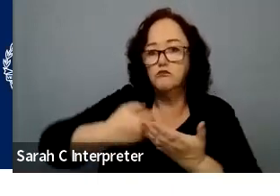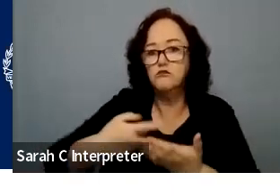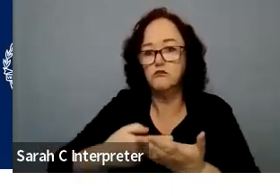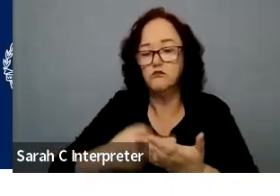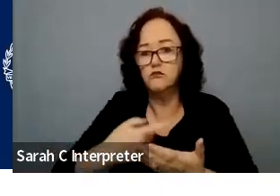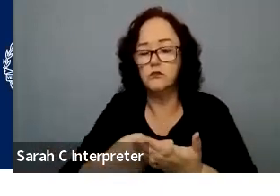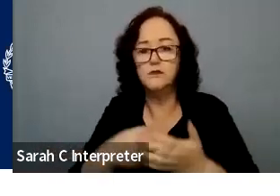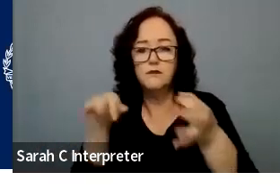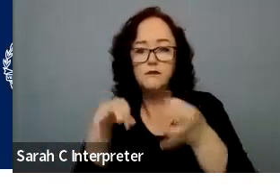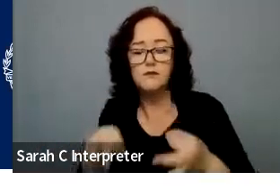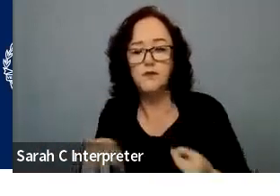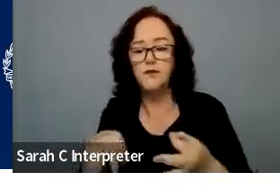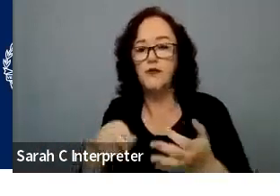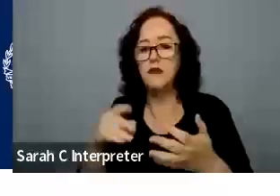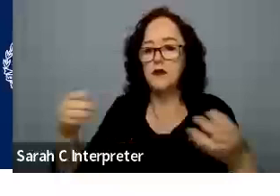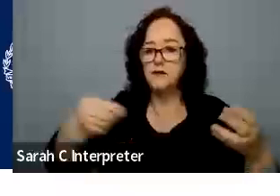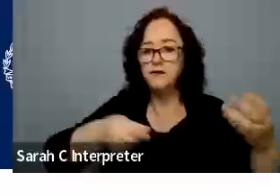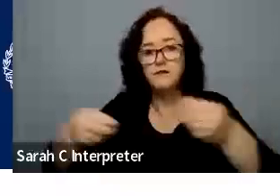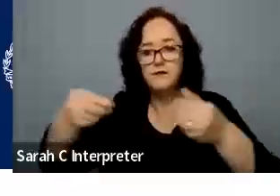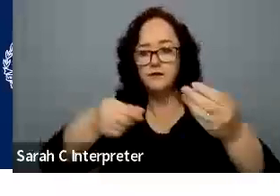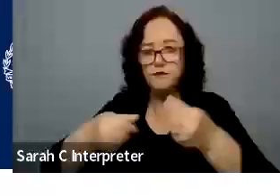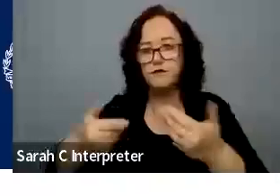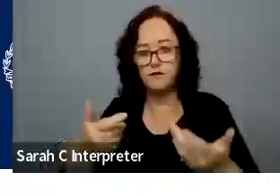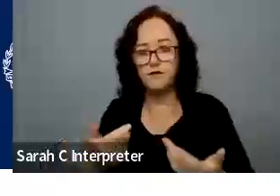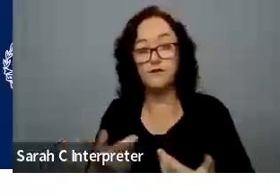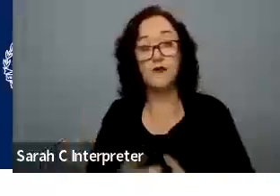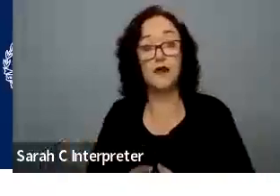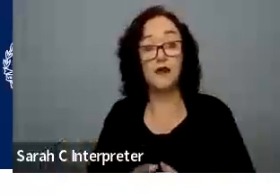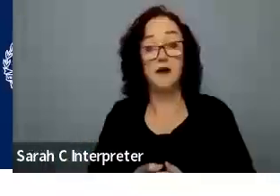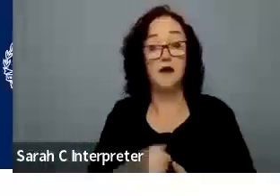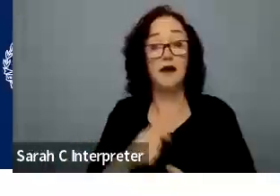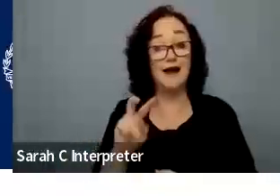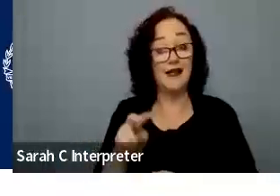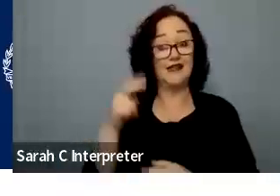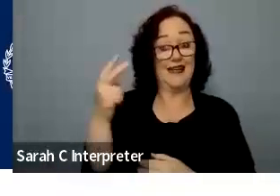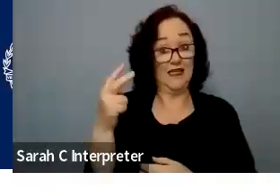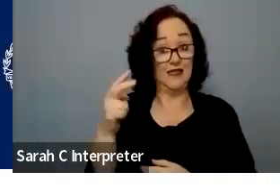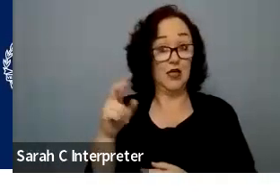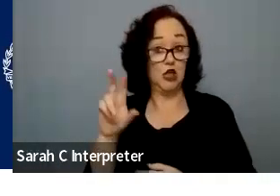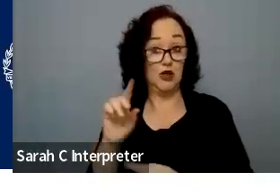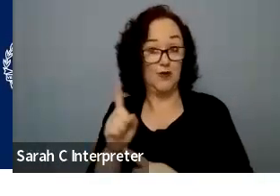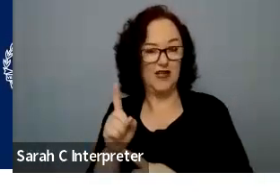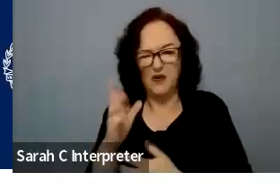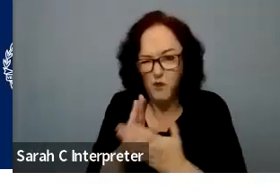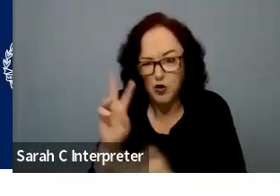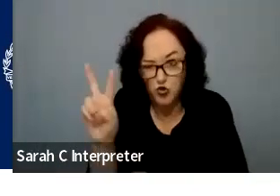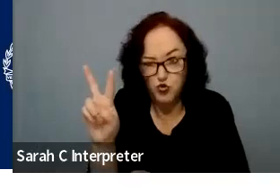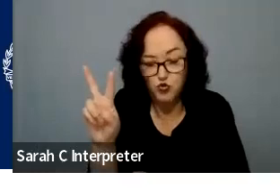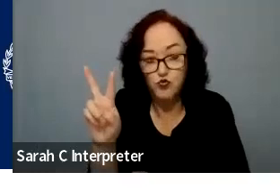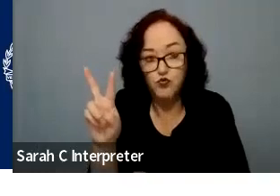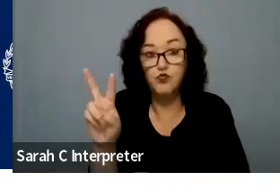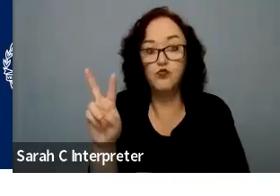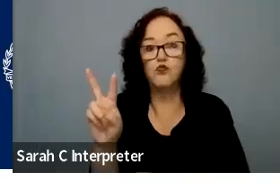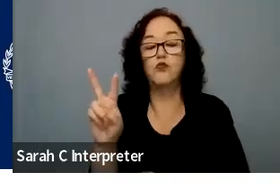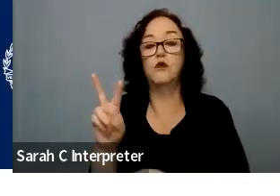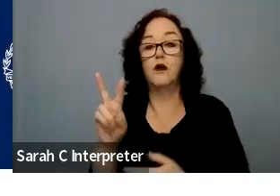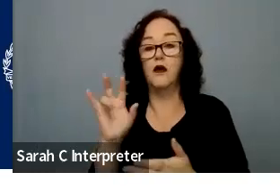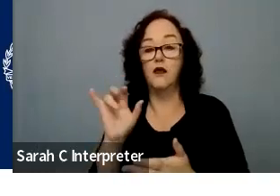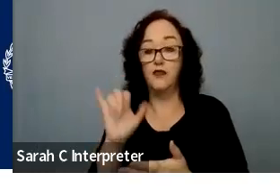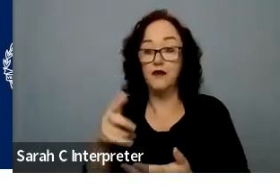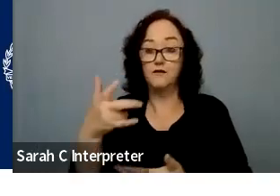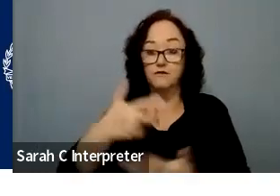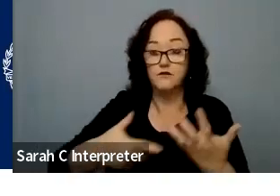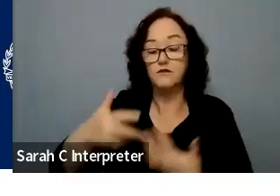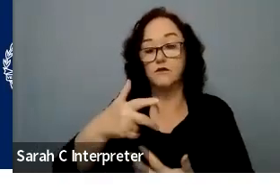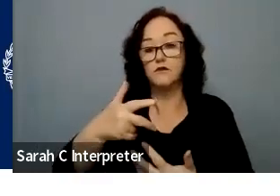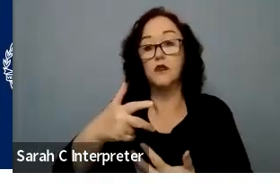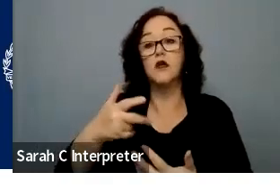was 30 minutes, the second 30 minutes of this part two was an interaction with a person with IDD, and